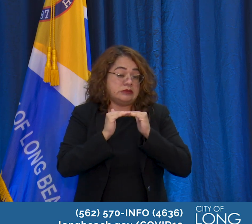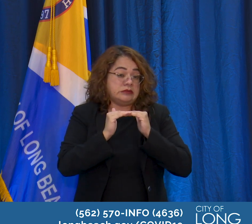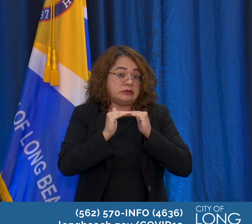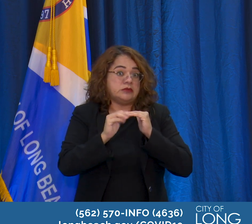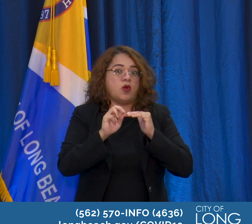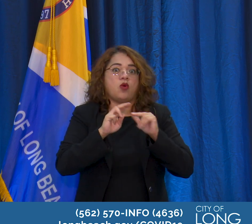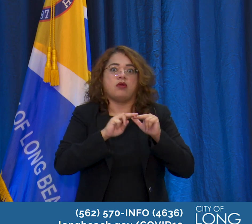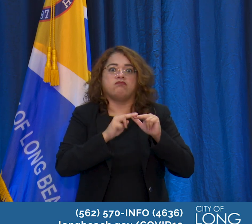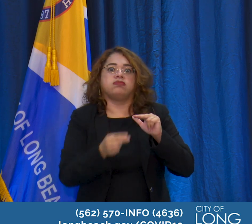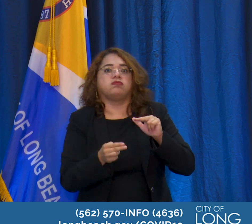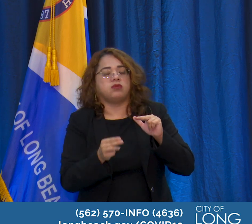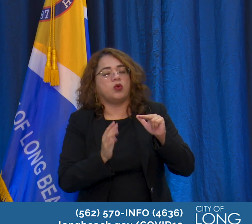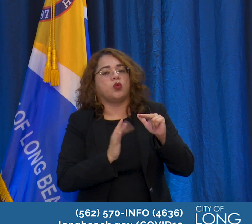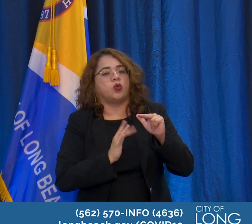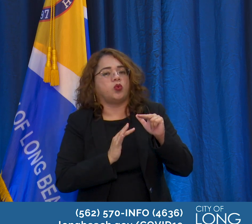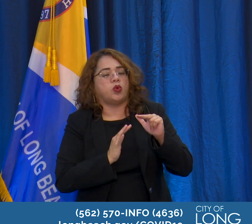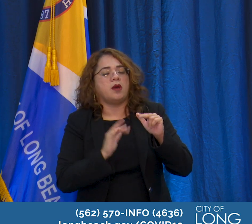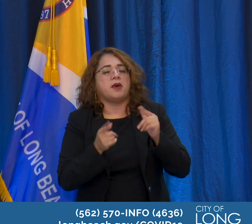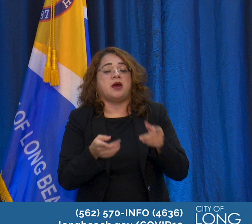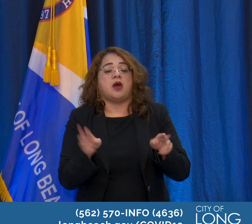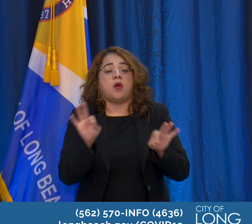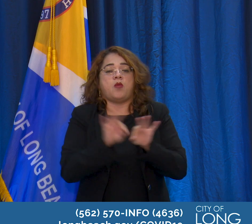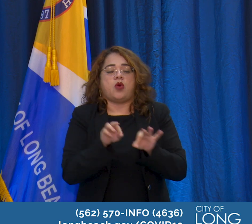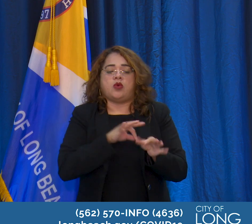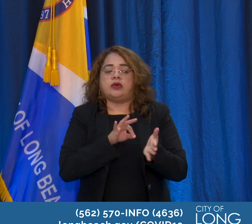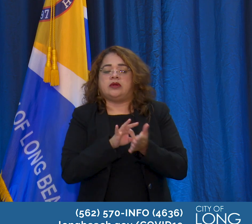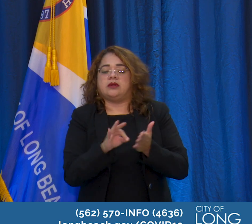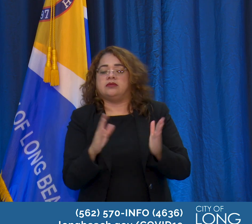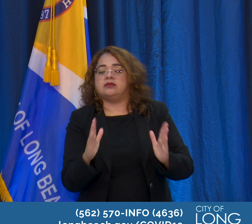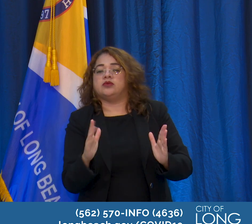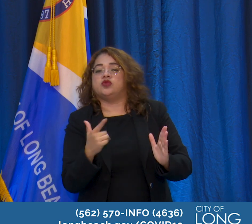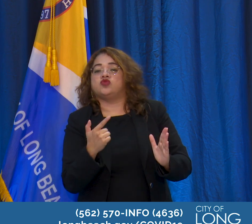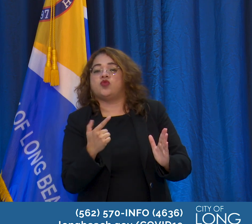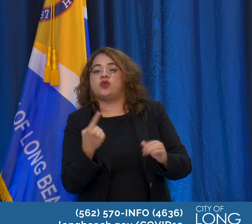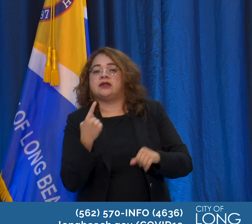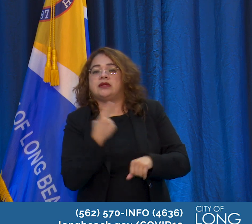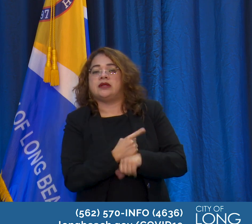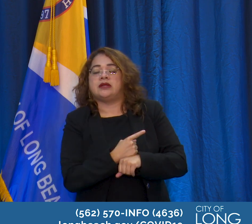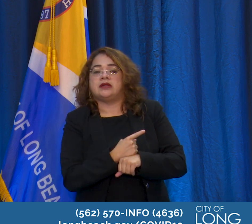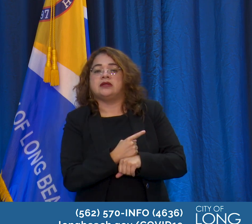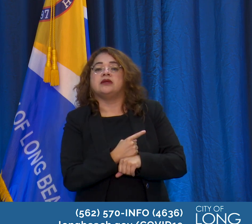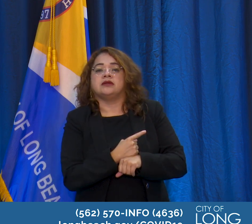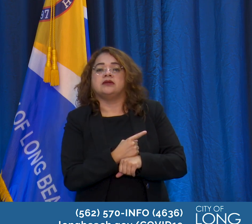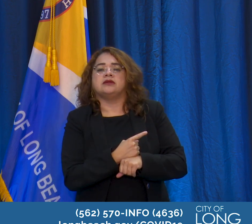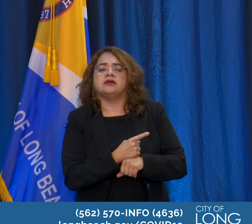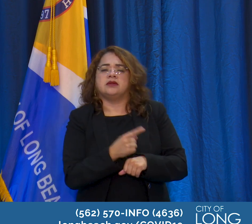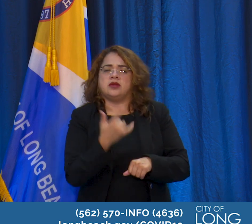out. And so that, they're going to be looking at two to three works, two to three weeks of